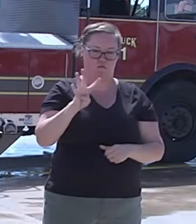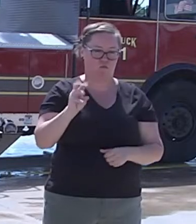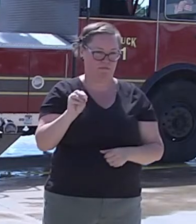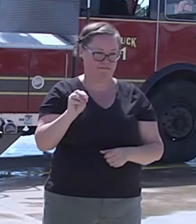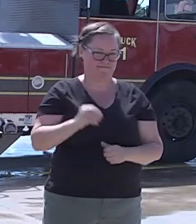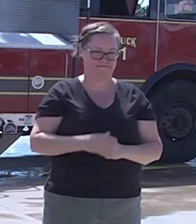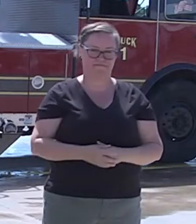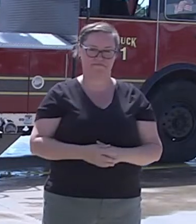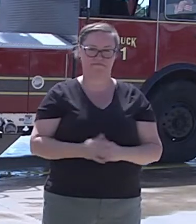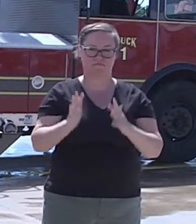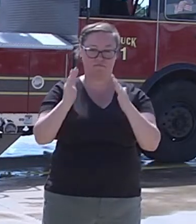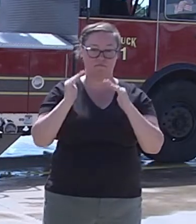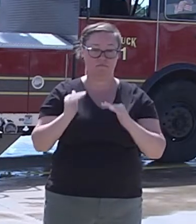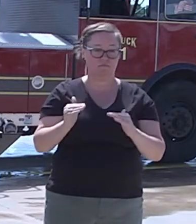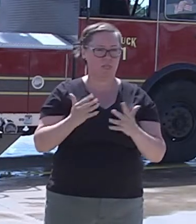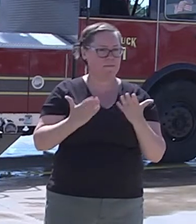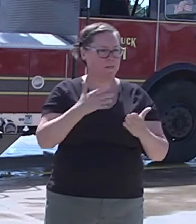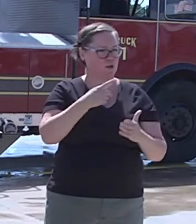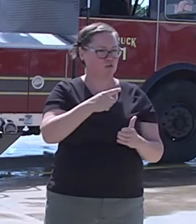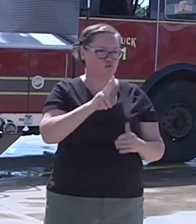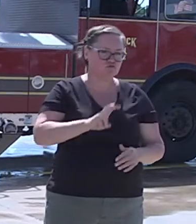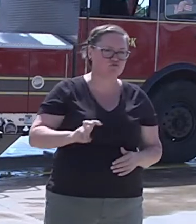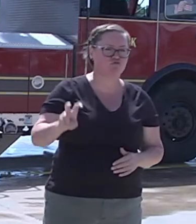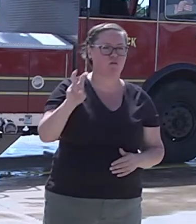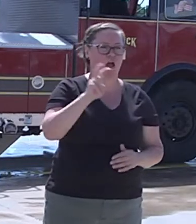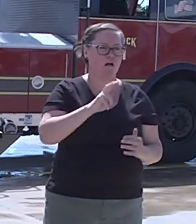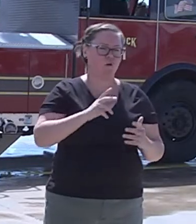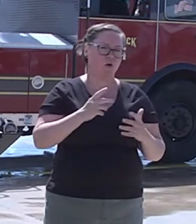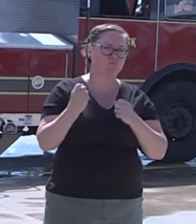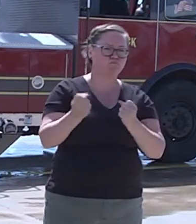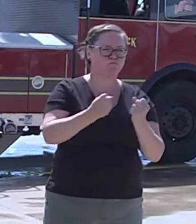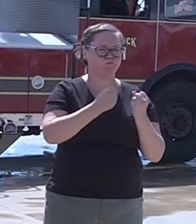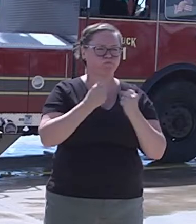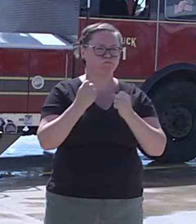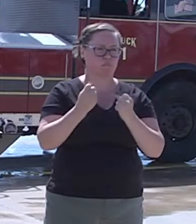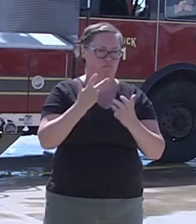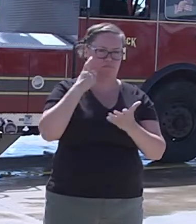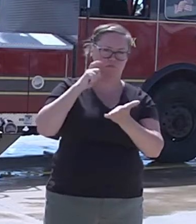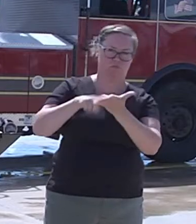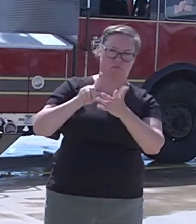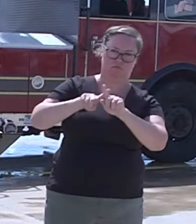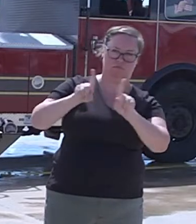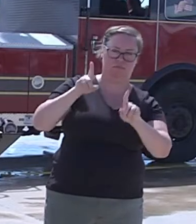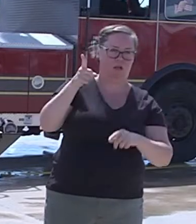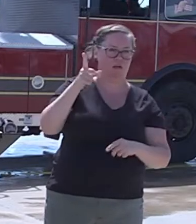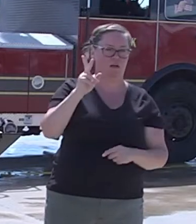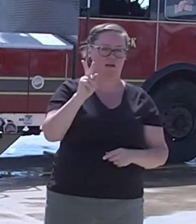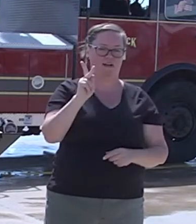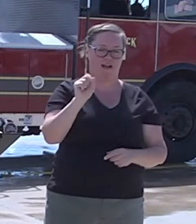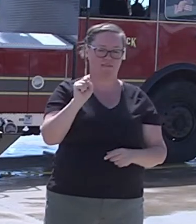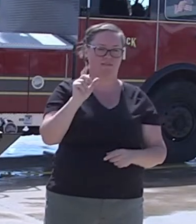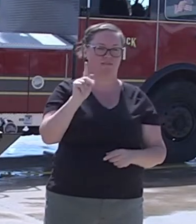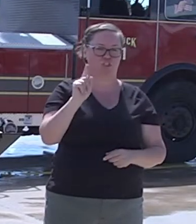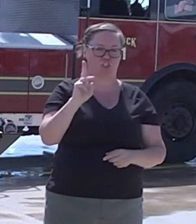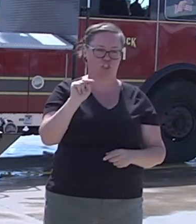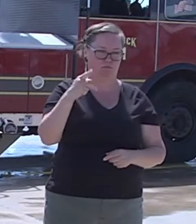some differences as you drive across the Kansas Turnpike I'd like to invite CEO of Kansas Turnpike